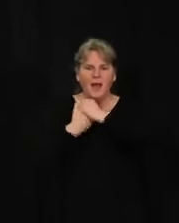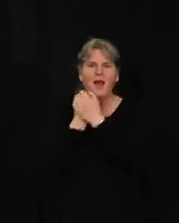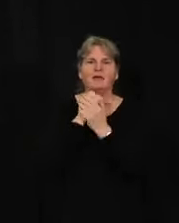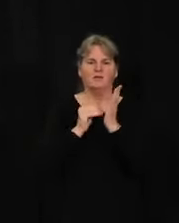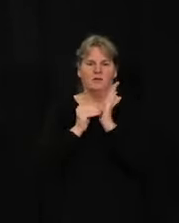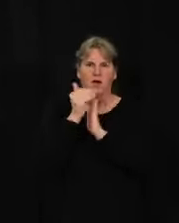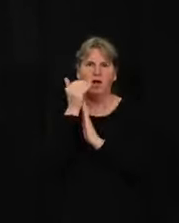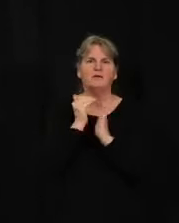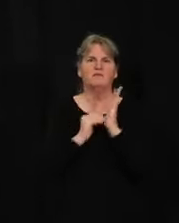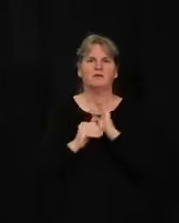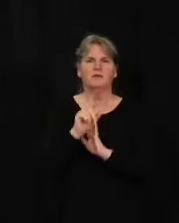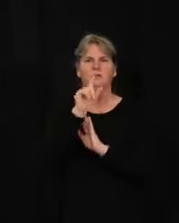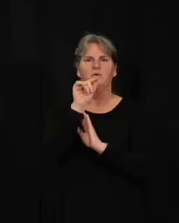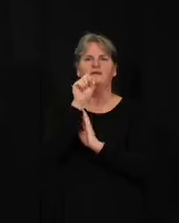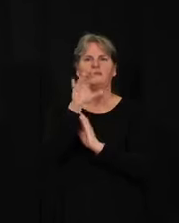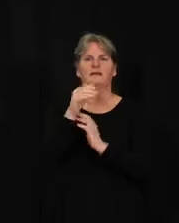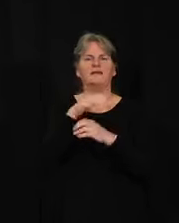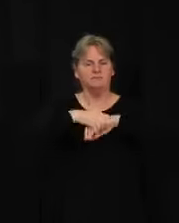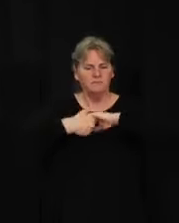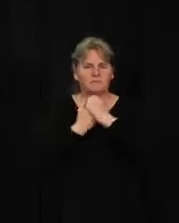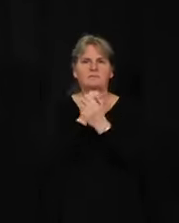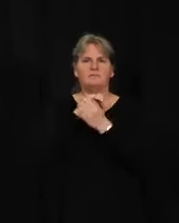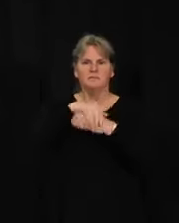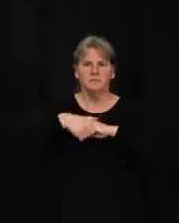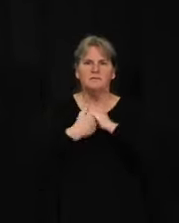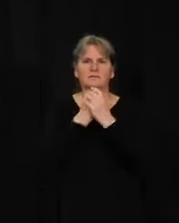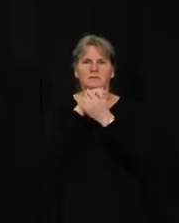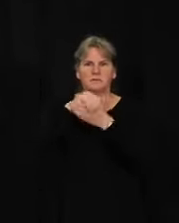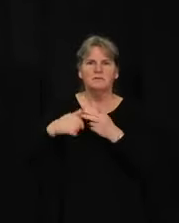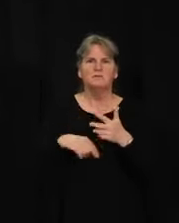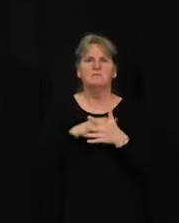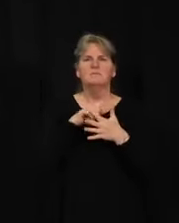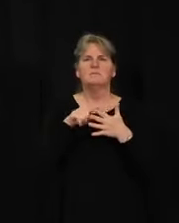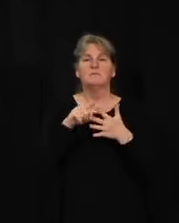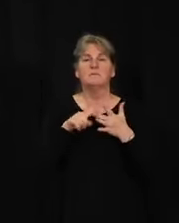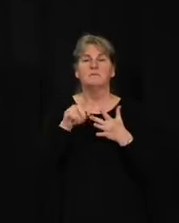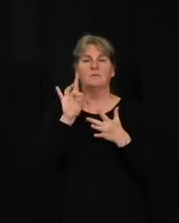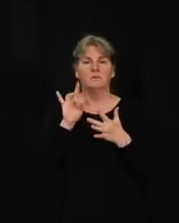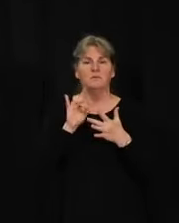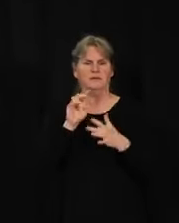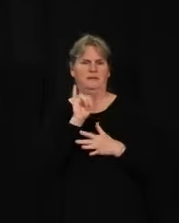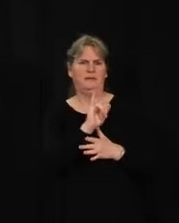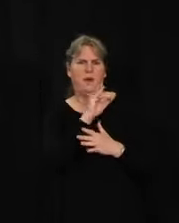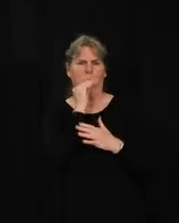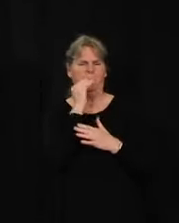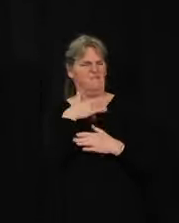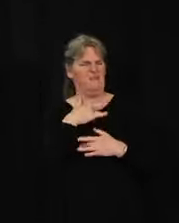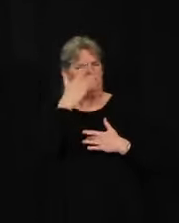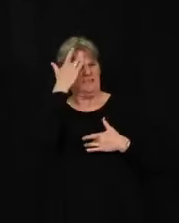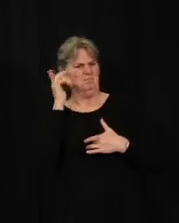often and for 20 seconds at least. Number 3, staying home if you're sick.